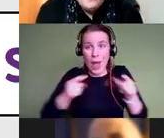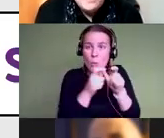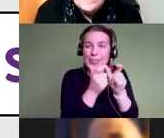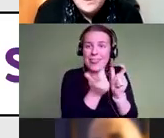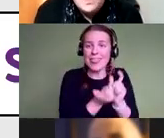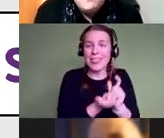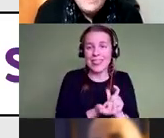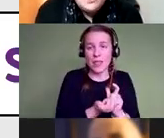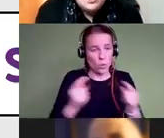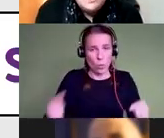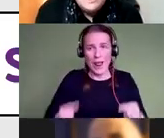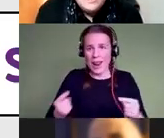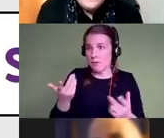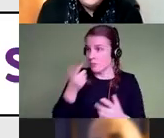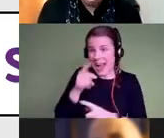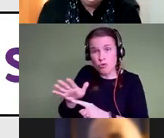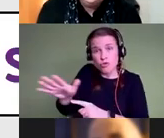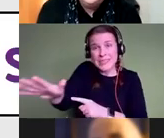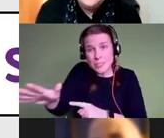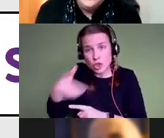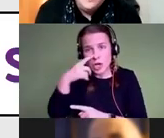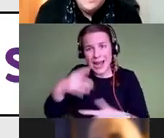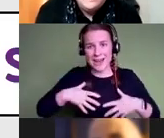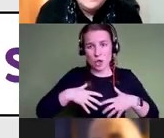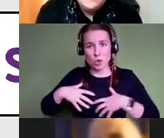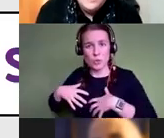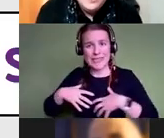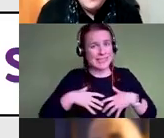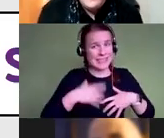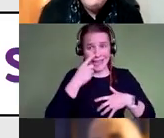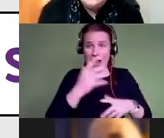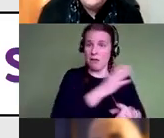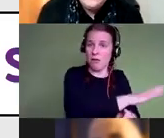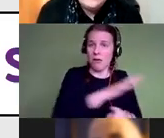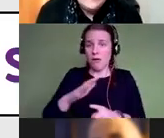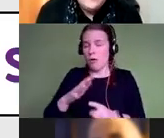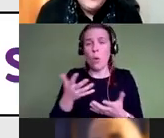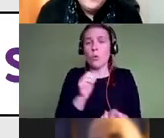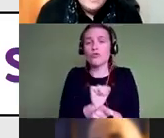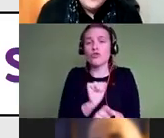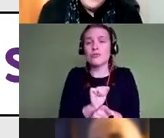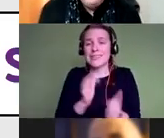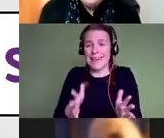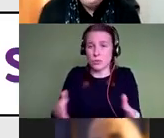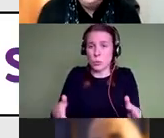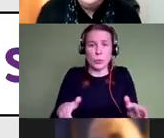between 960 mil and 1315 mil. The seat height, their